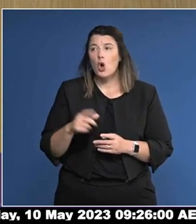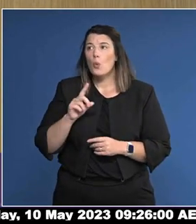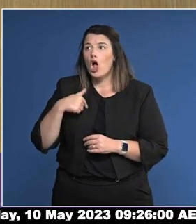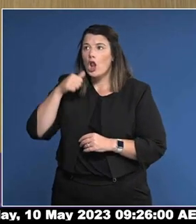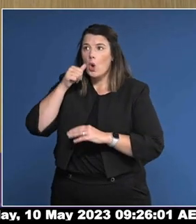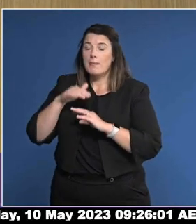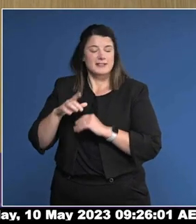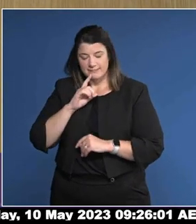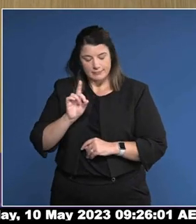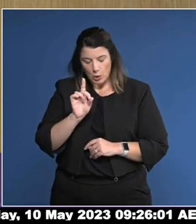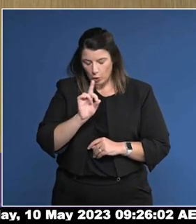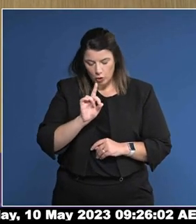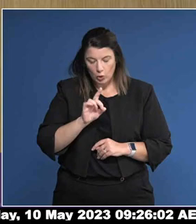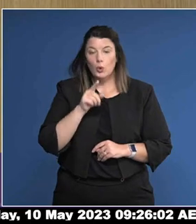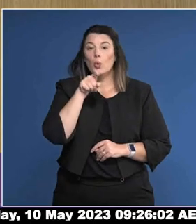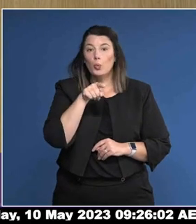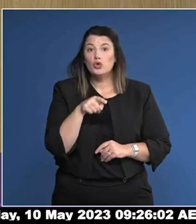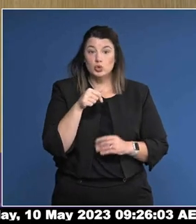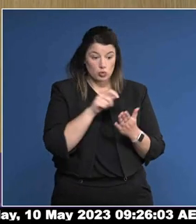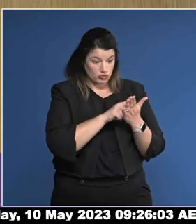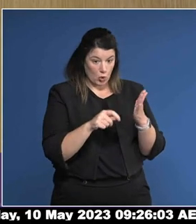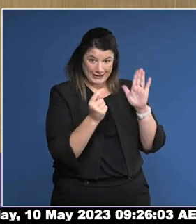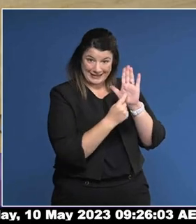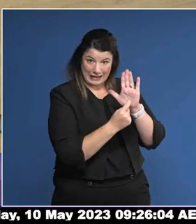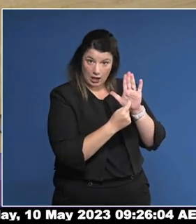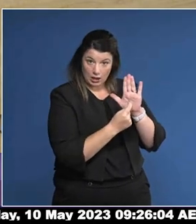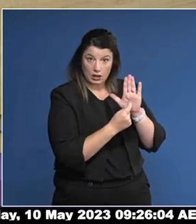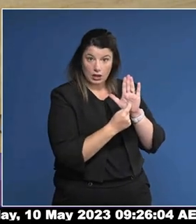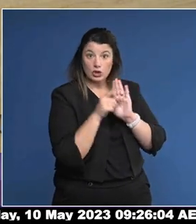I'm asking you about what you've written here and I'm asking you about whether or not